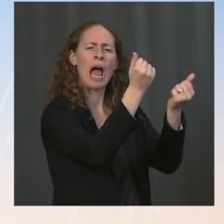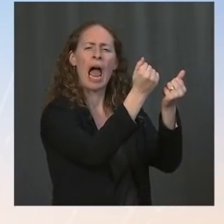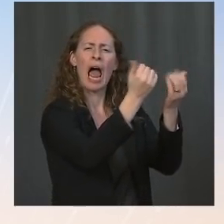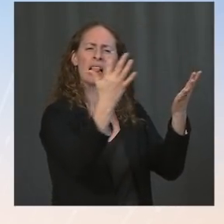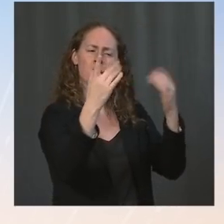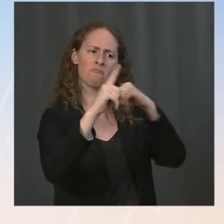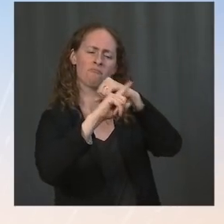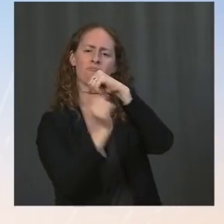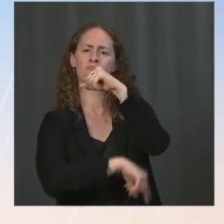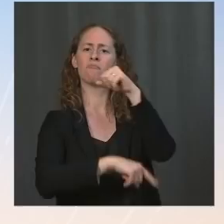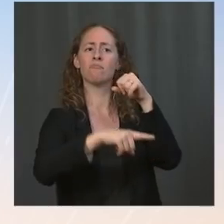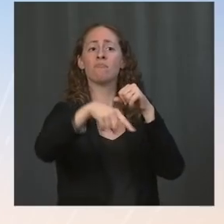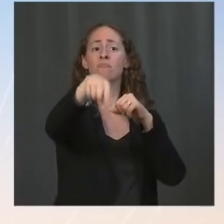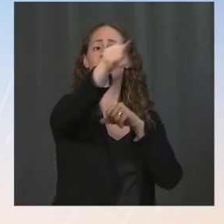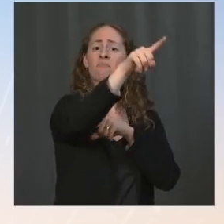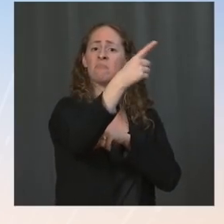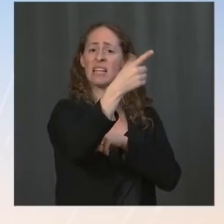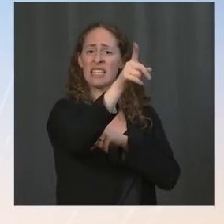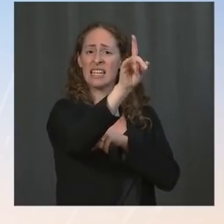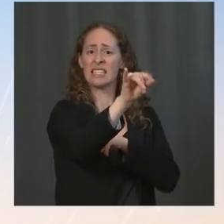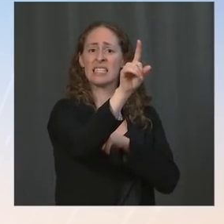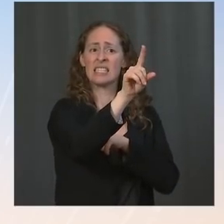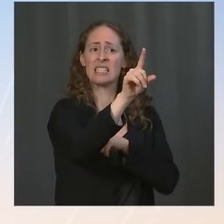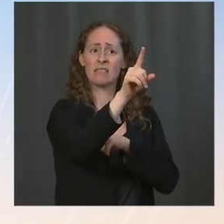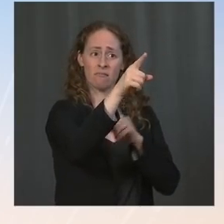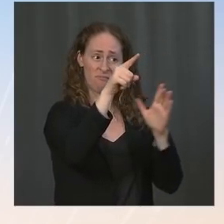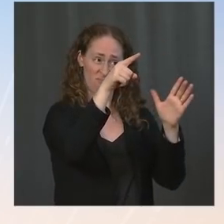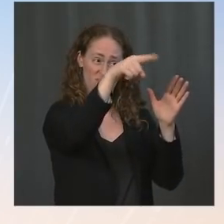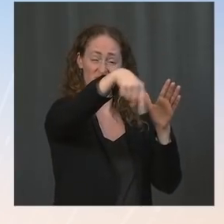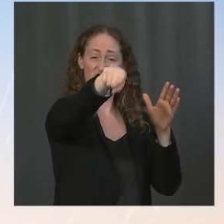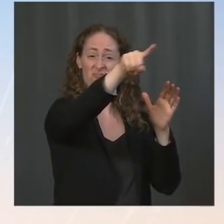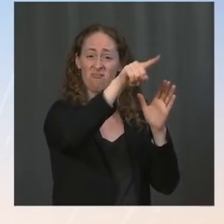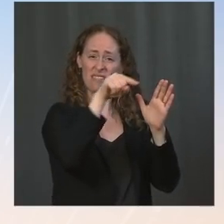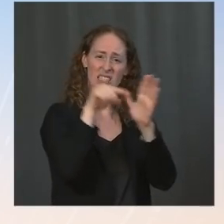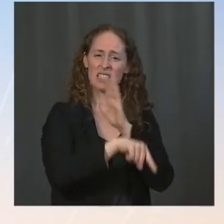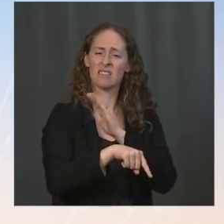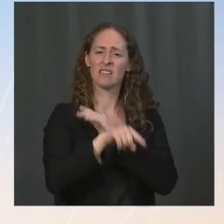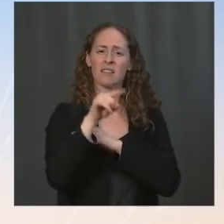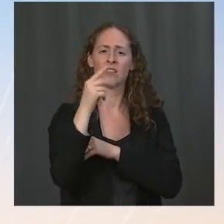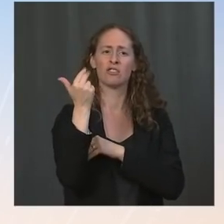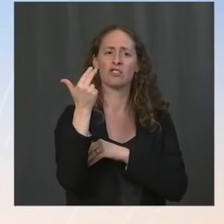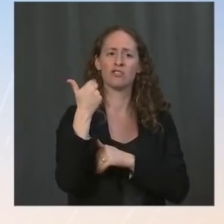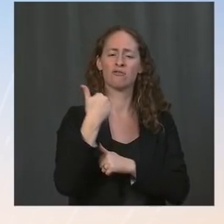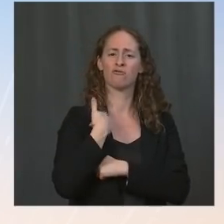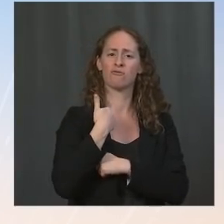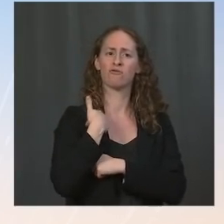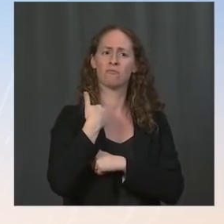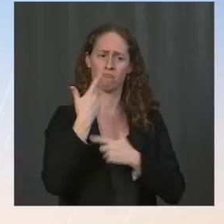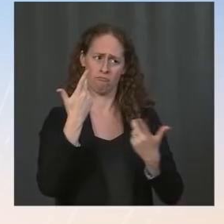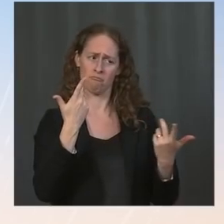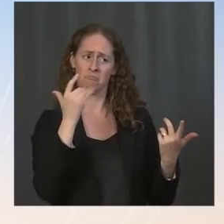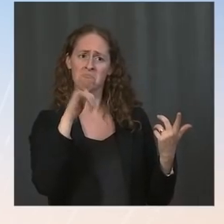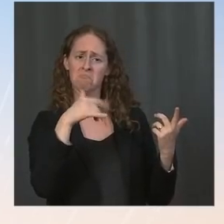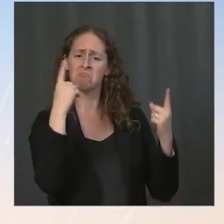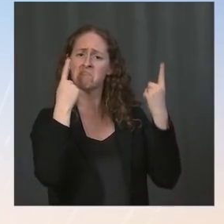They have the authorities necessary; it is self-defense. Obviously, there are -- these are ISIS terrorists who killed U.S. service members.